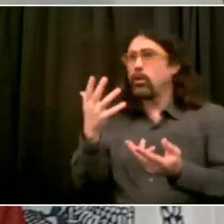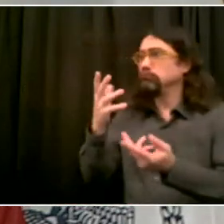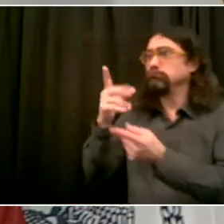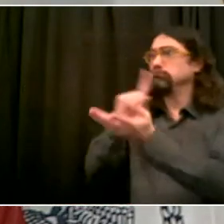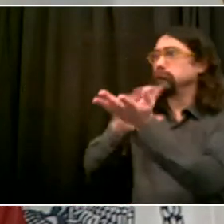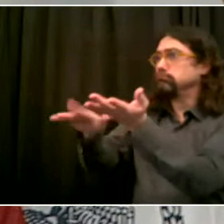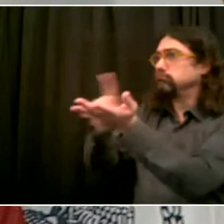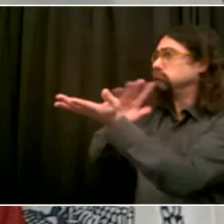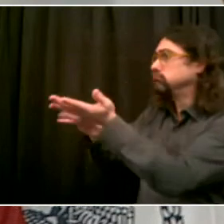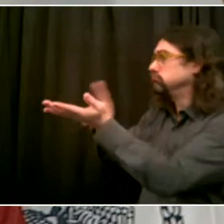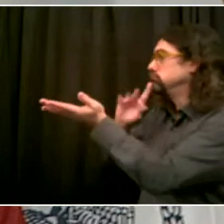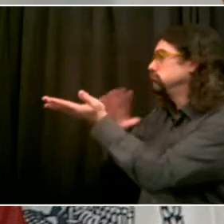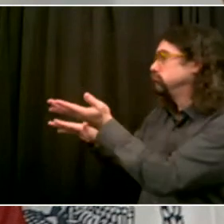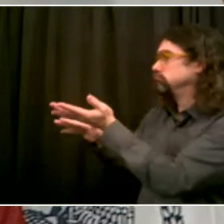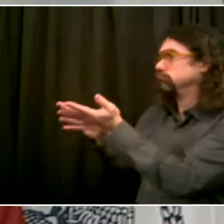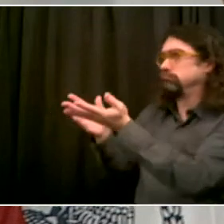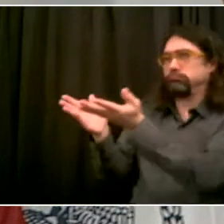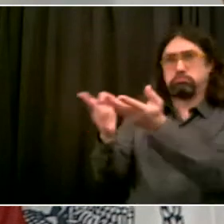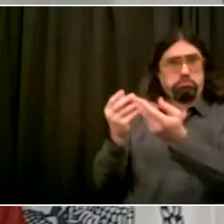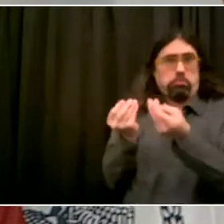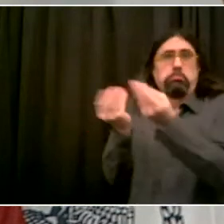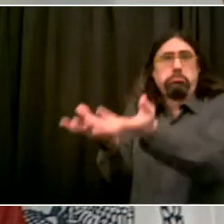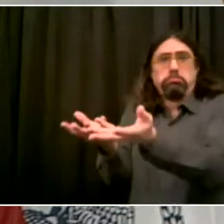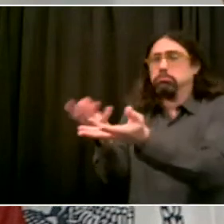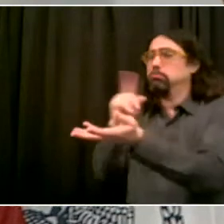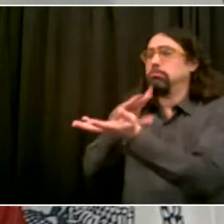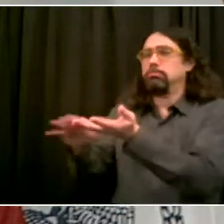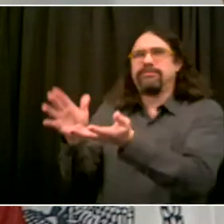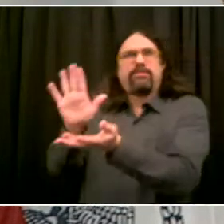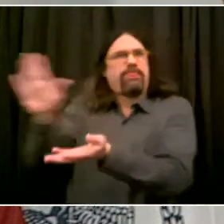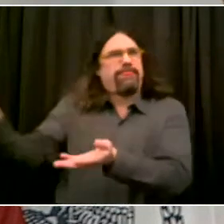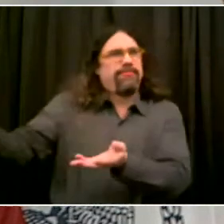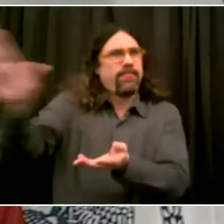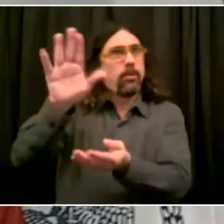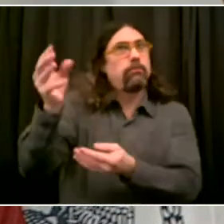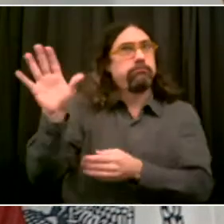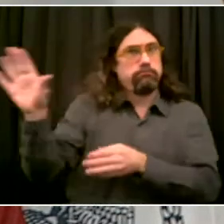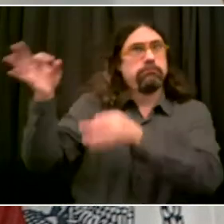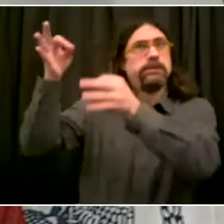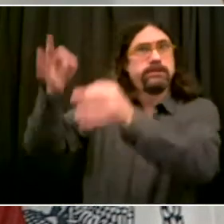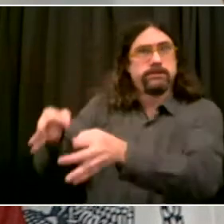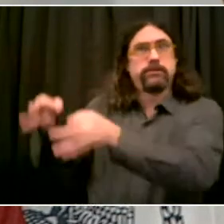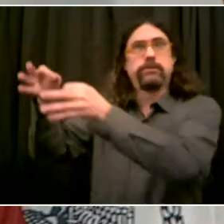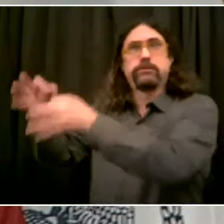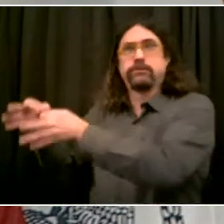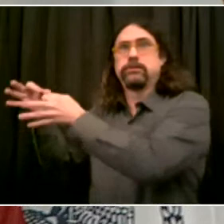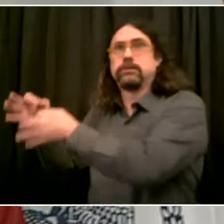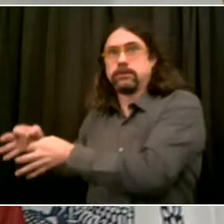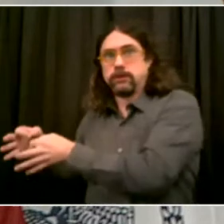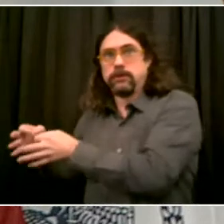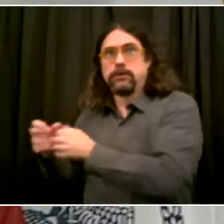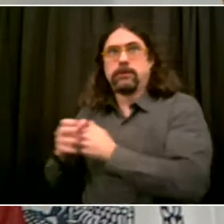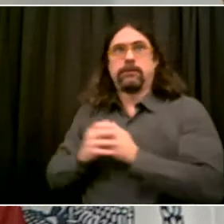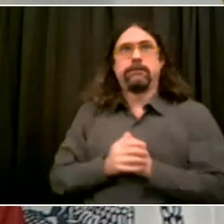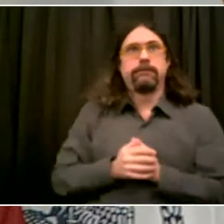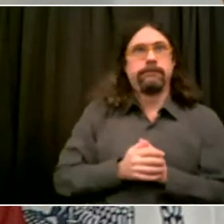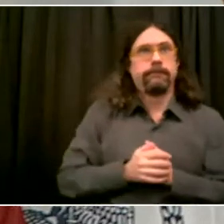INDICATIVE OF WHAT WE HHVEA SEEN , AS MORE AND